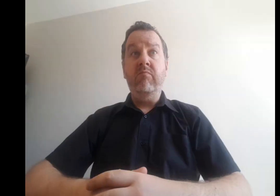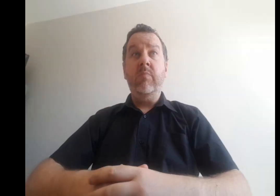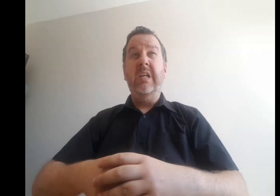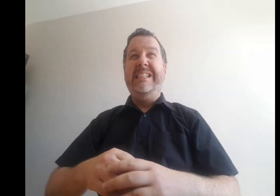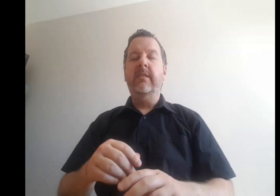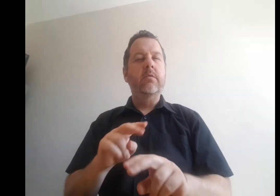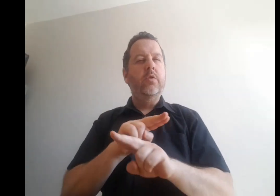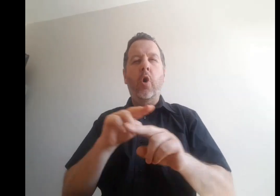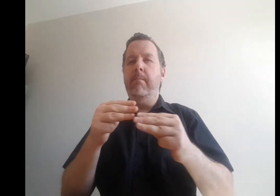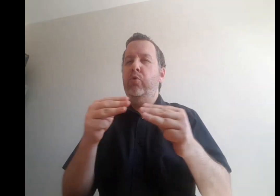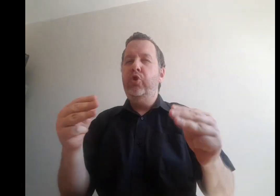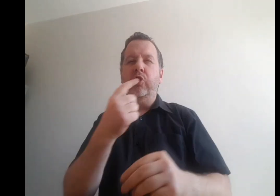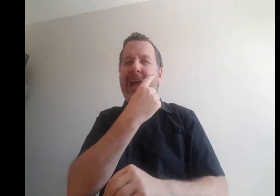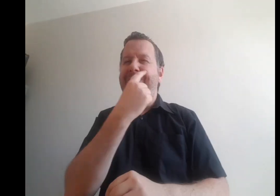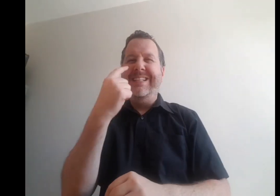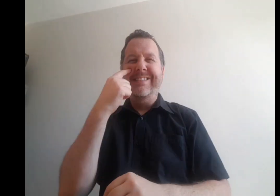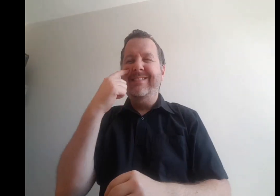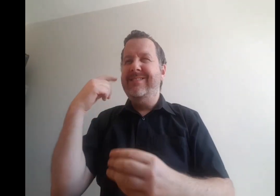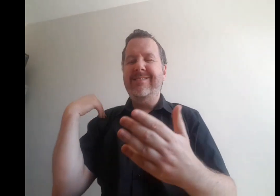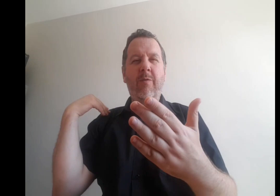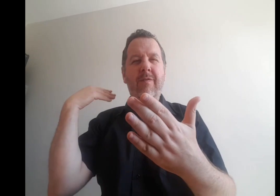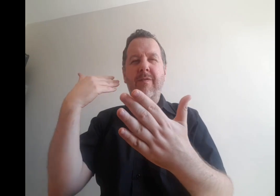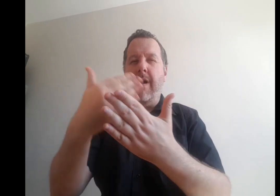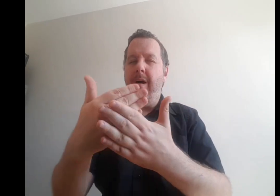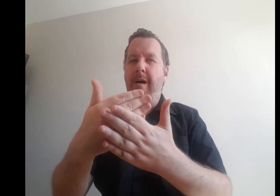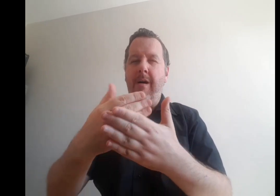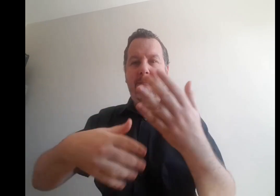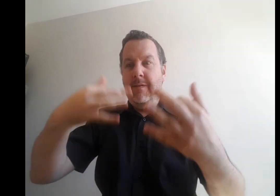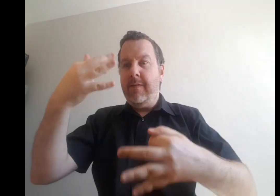There's not a huge amount of evidence that we have found so far.